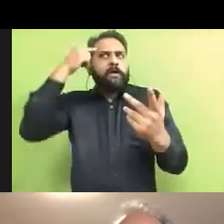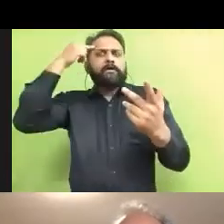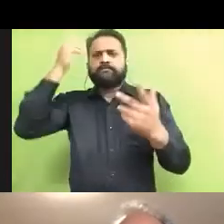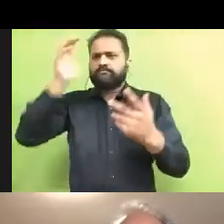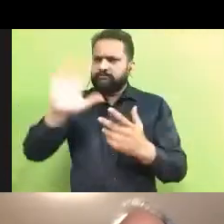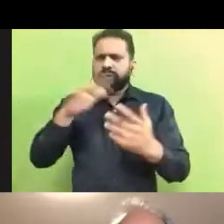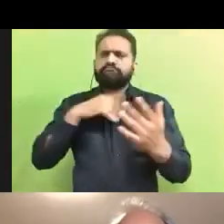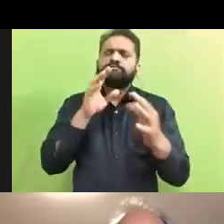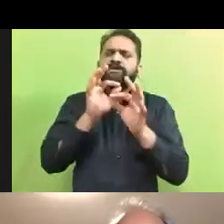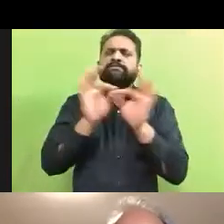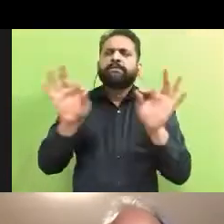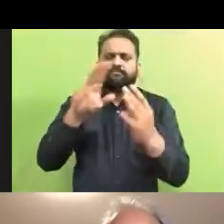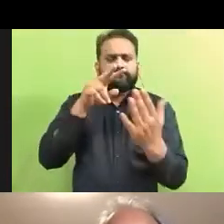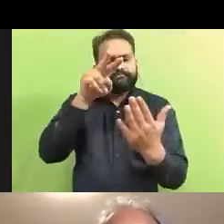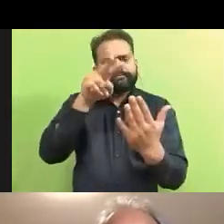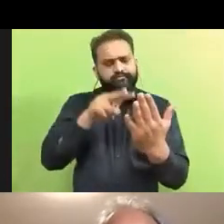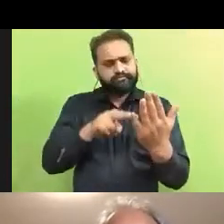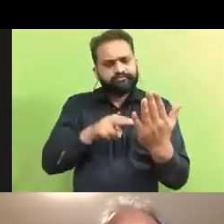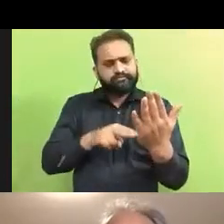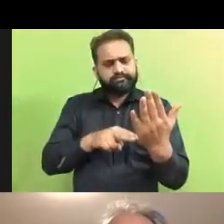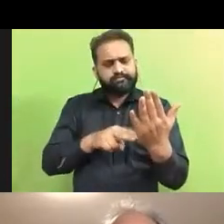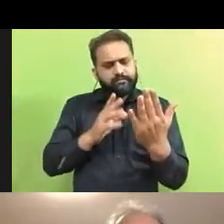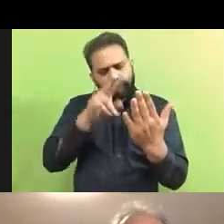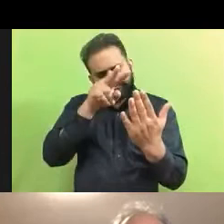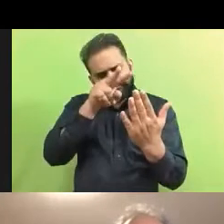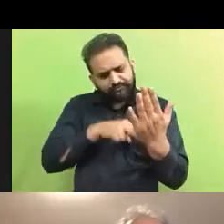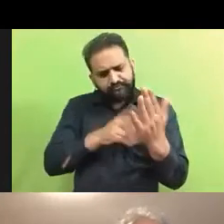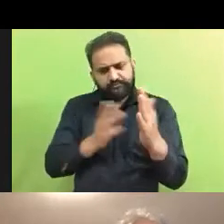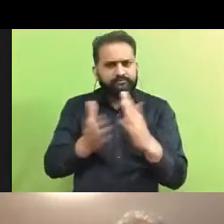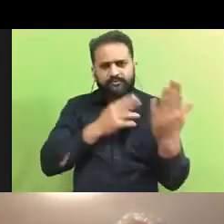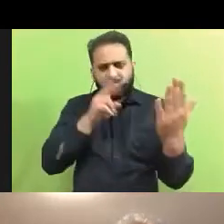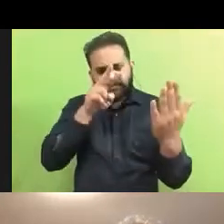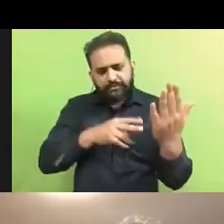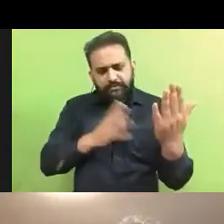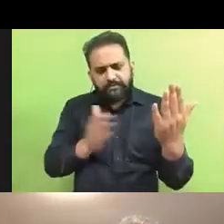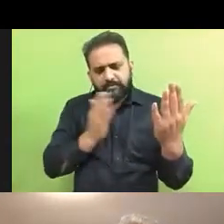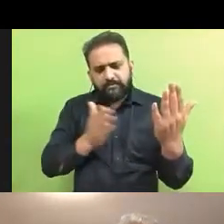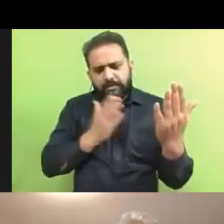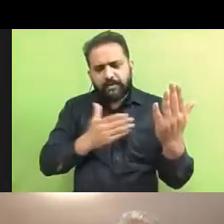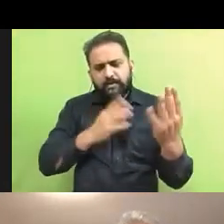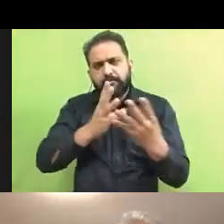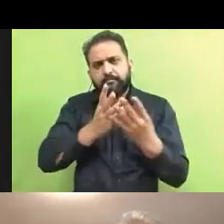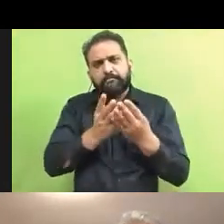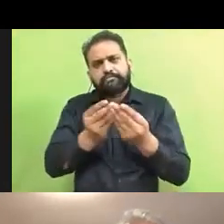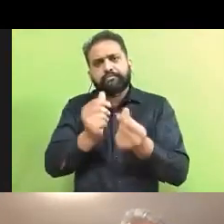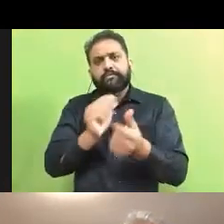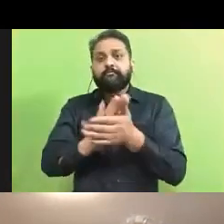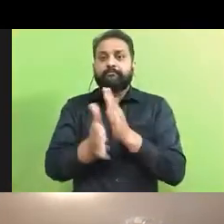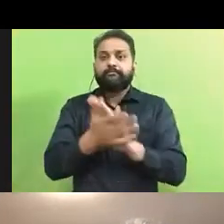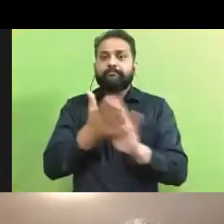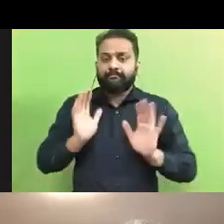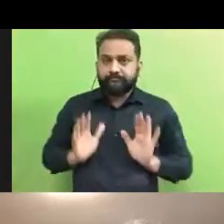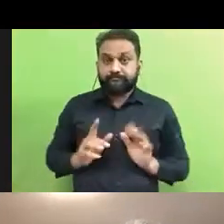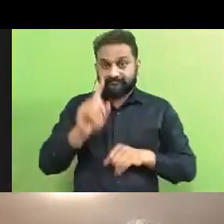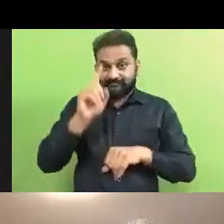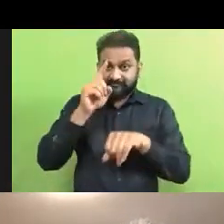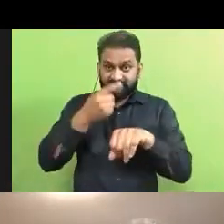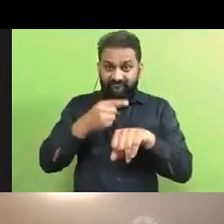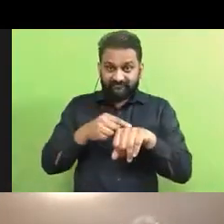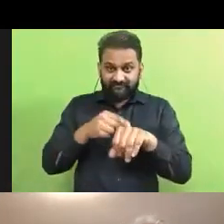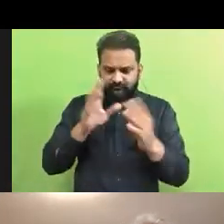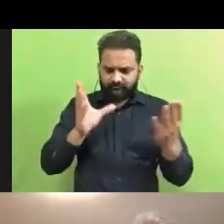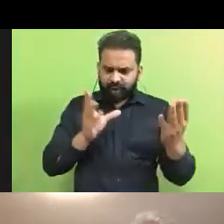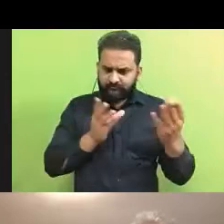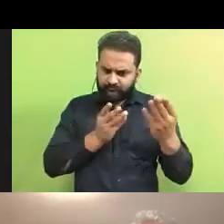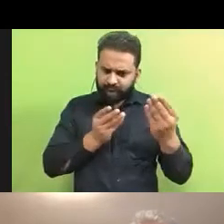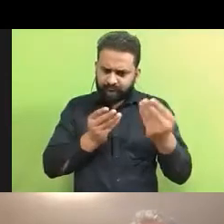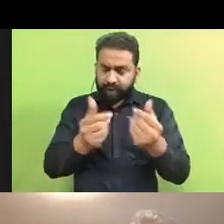from cover to cover finish it that way once you read it you will listen or you will understand